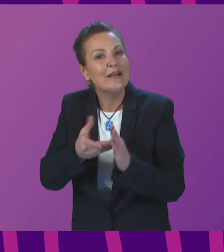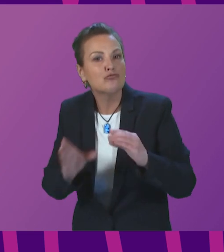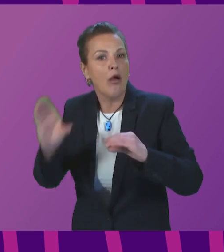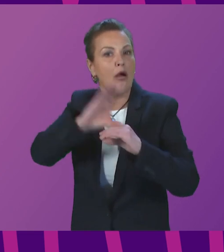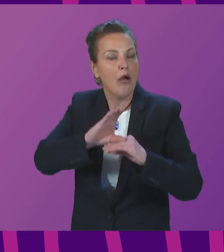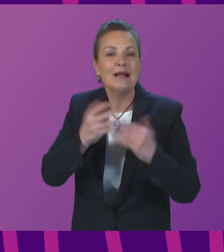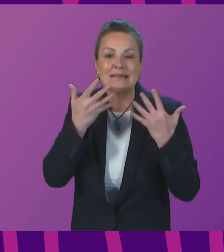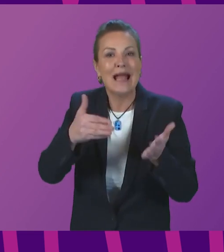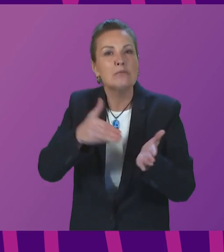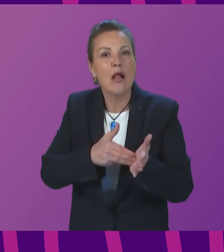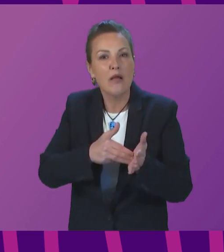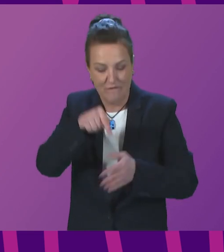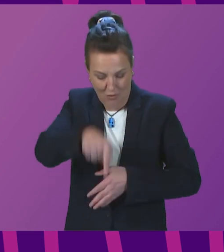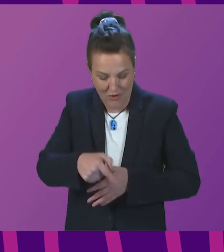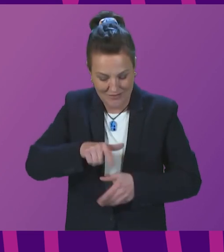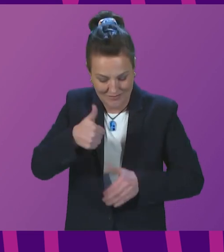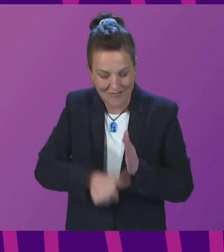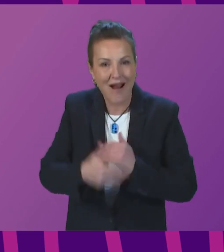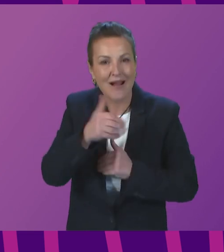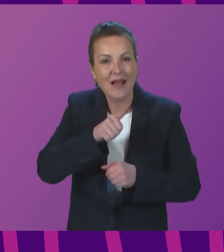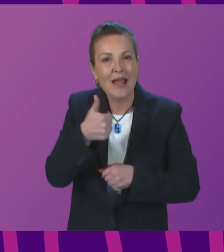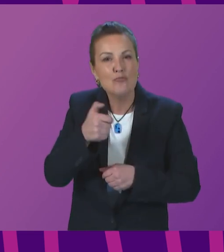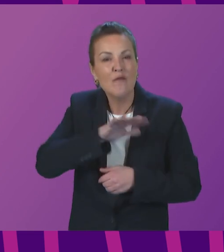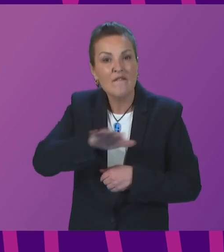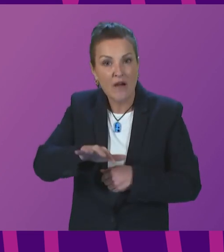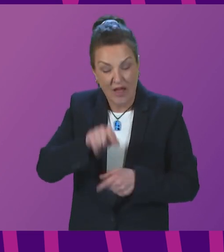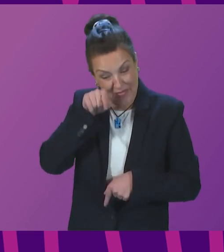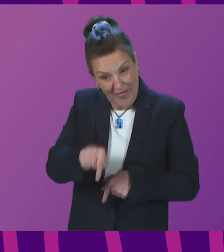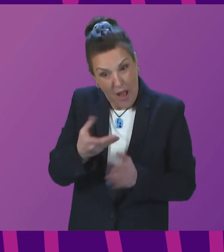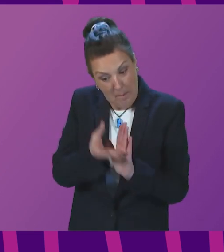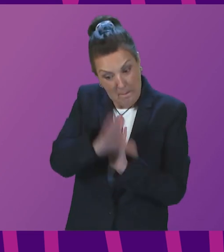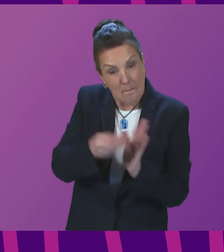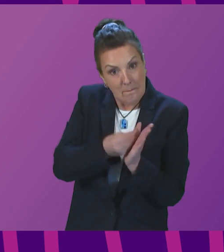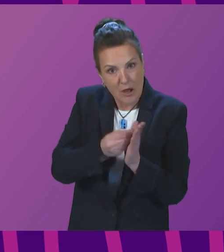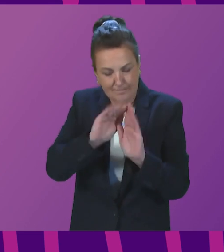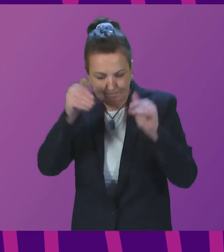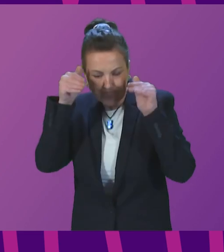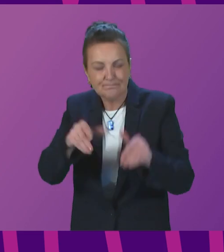in the coming financial year, with a particularly strong focus on the colorectal and urology